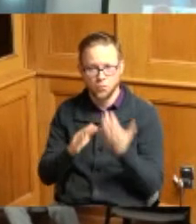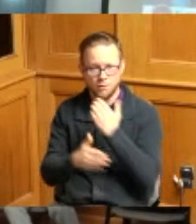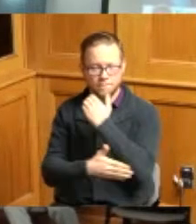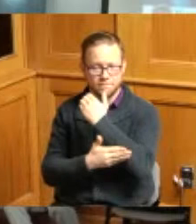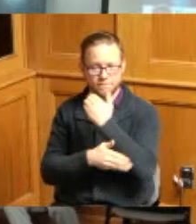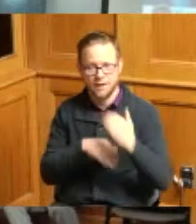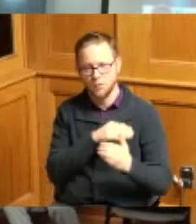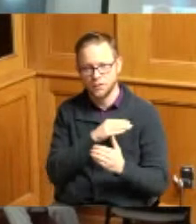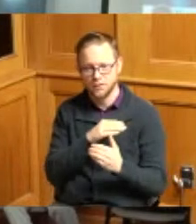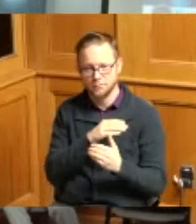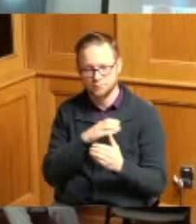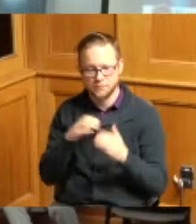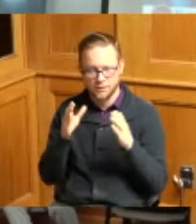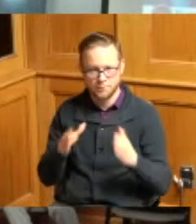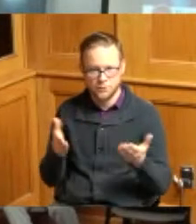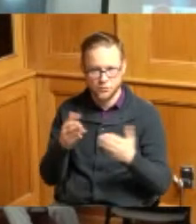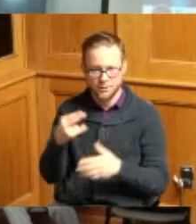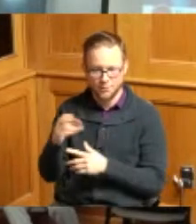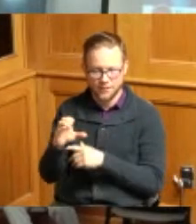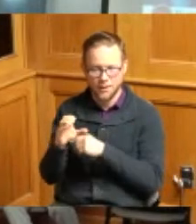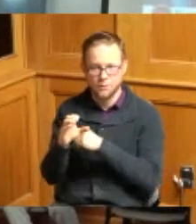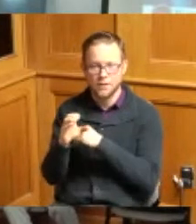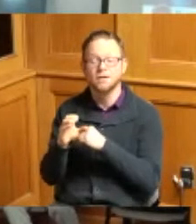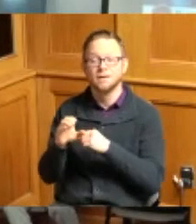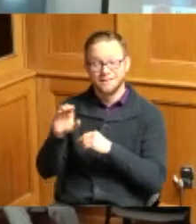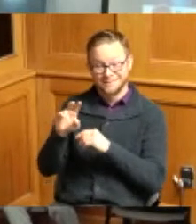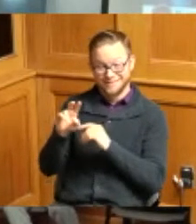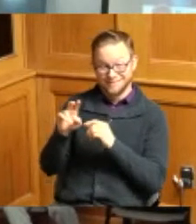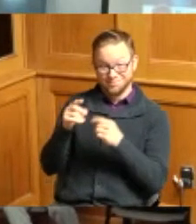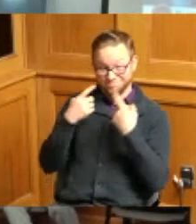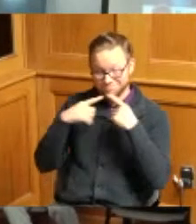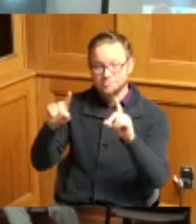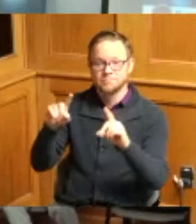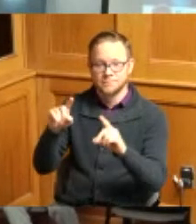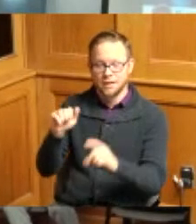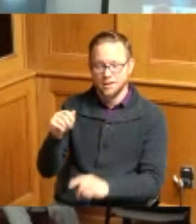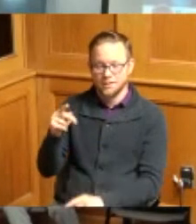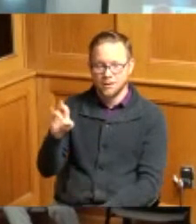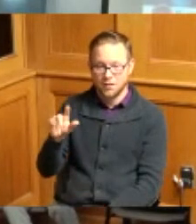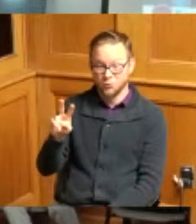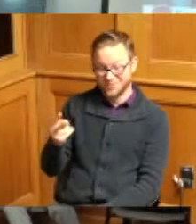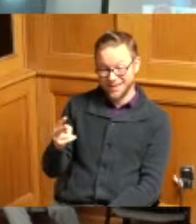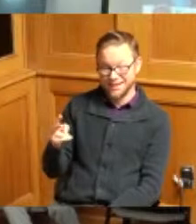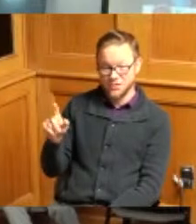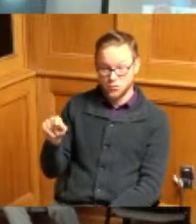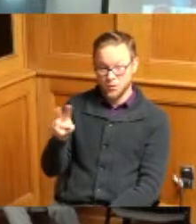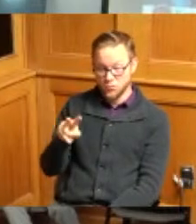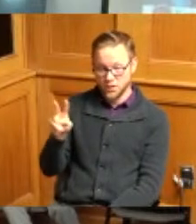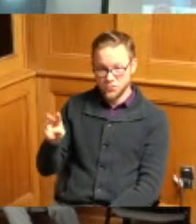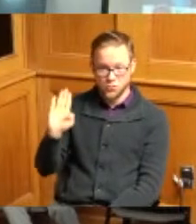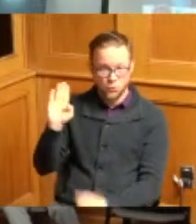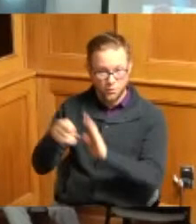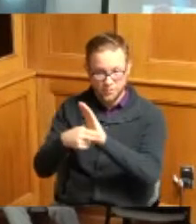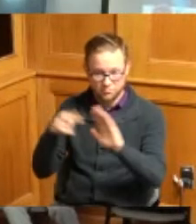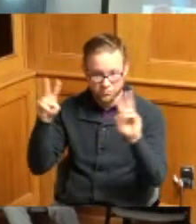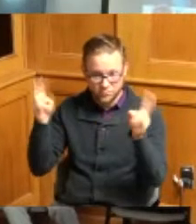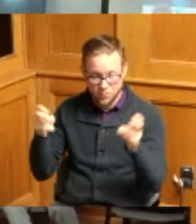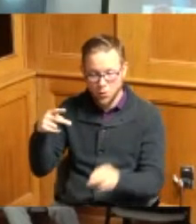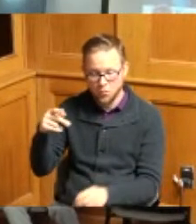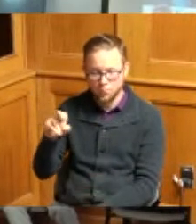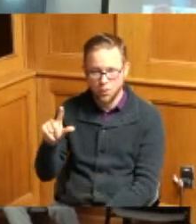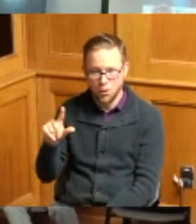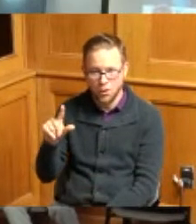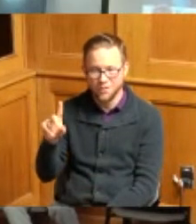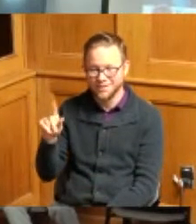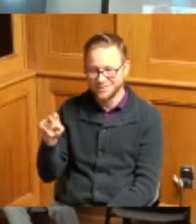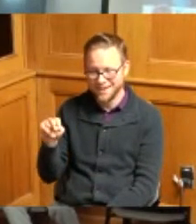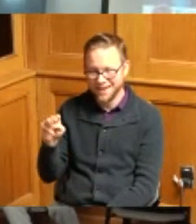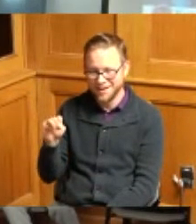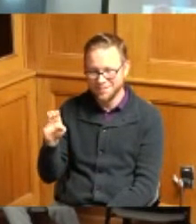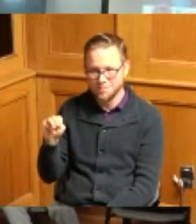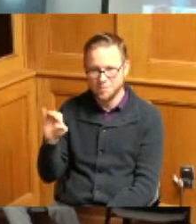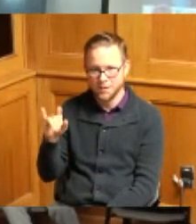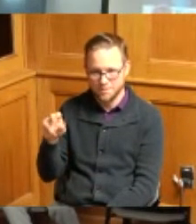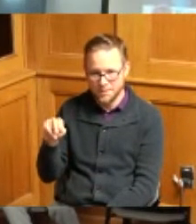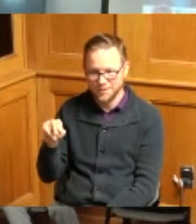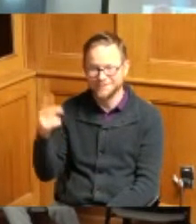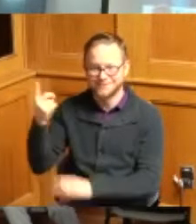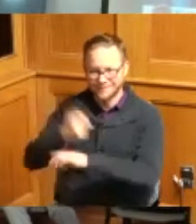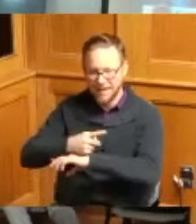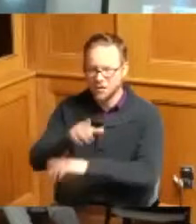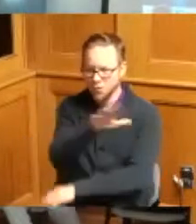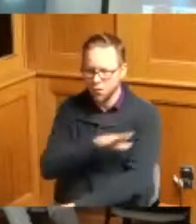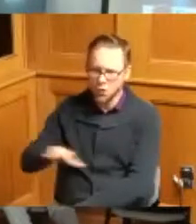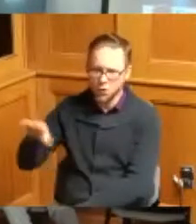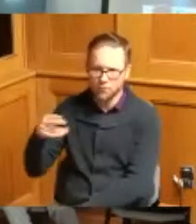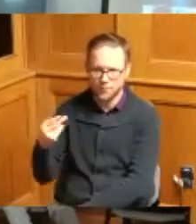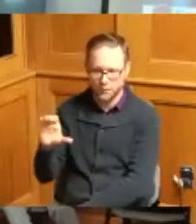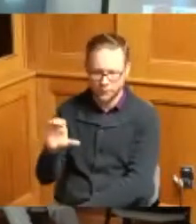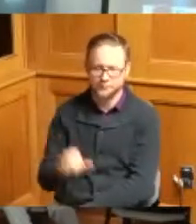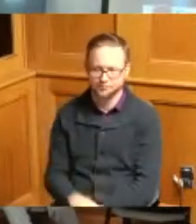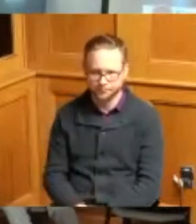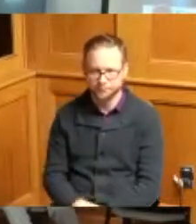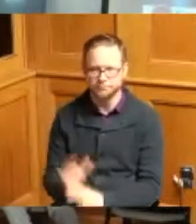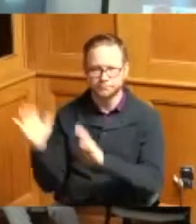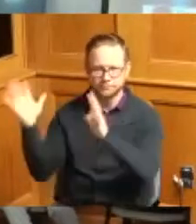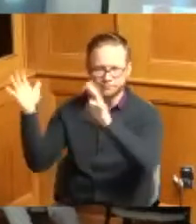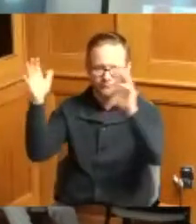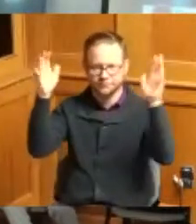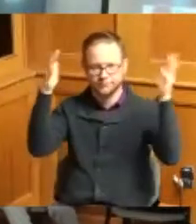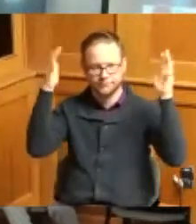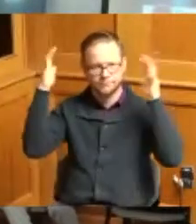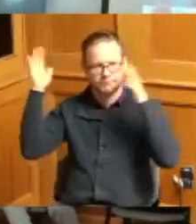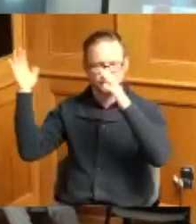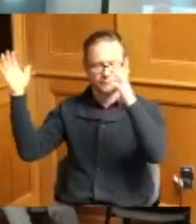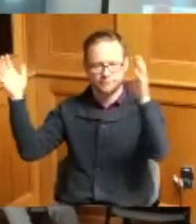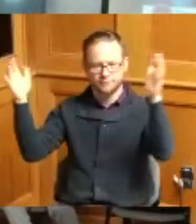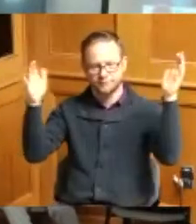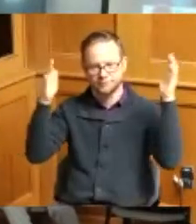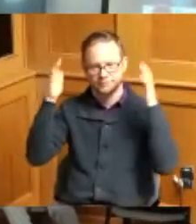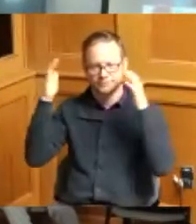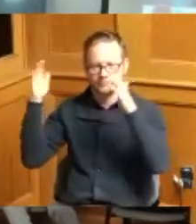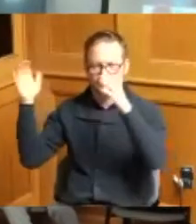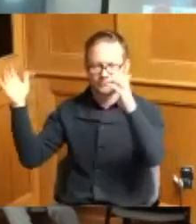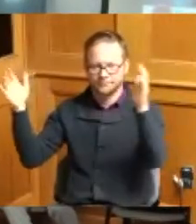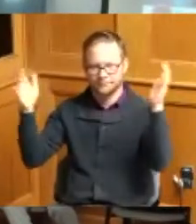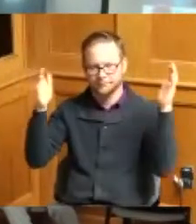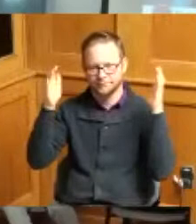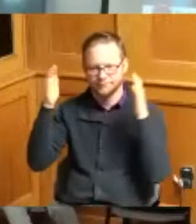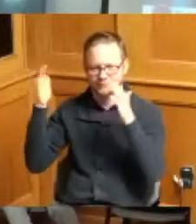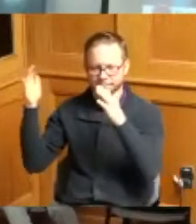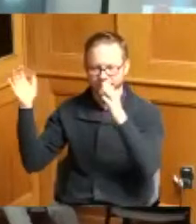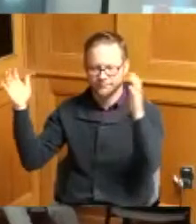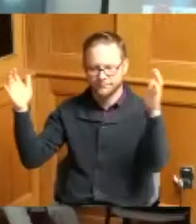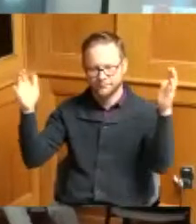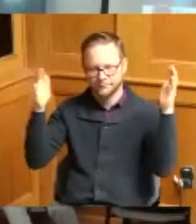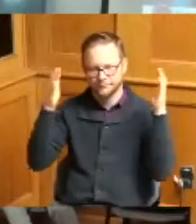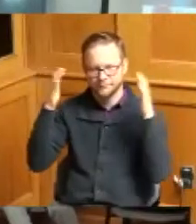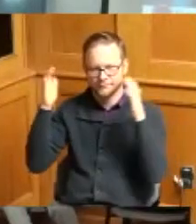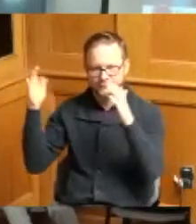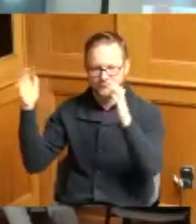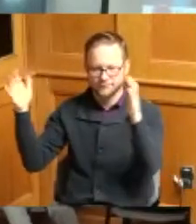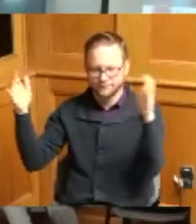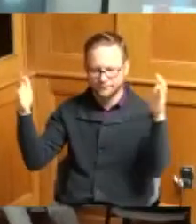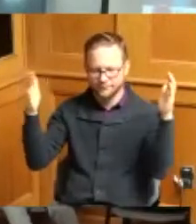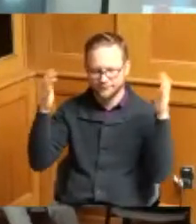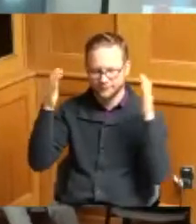does hereby proclaim the second day of April 2022 as Paul Dan McMillan day in all of Hamilton County